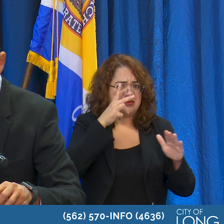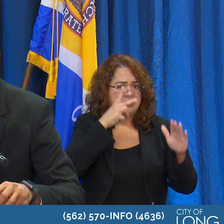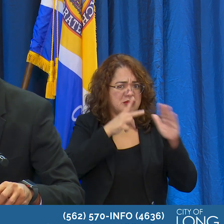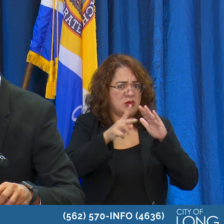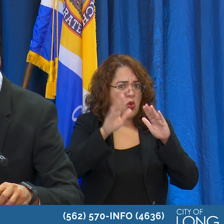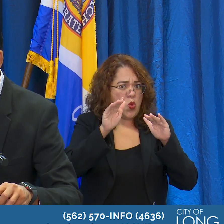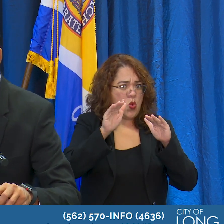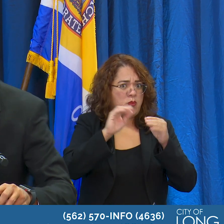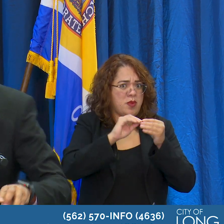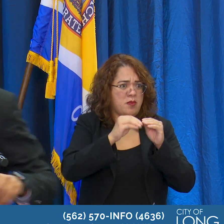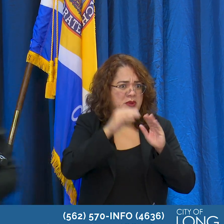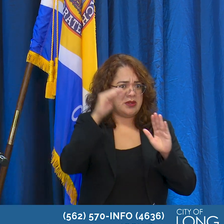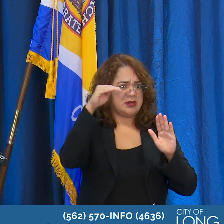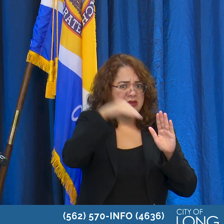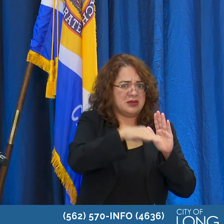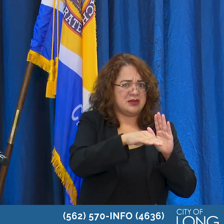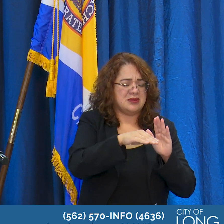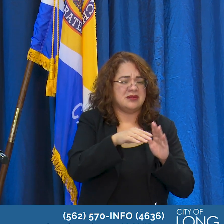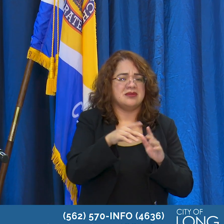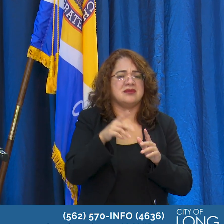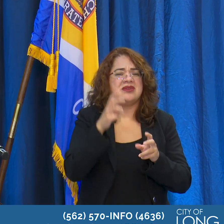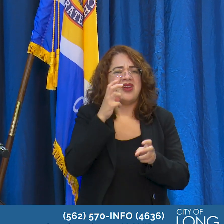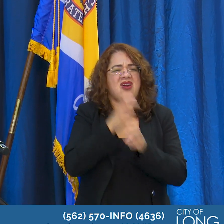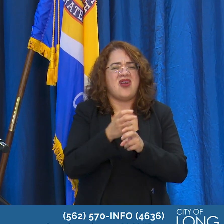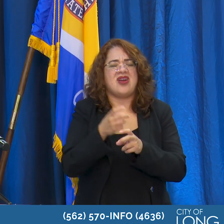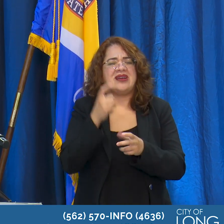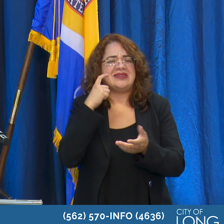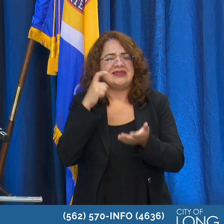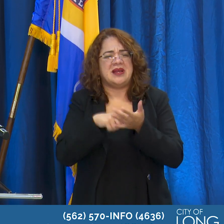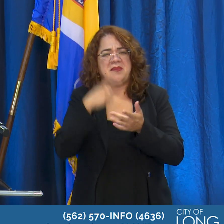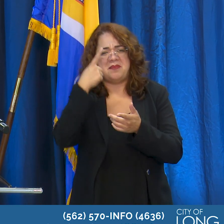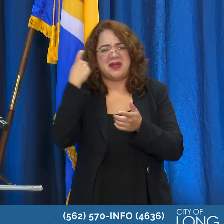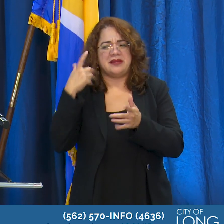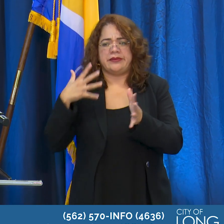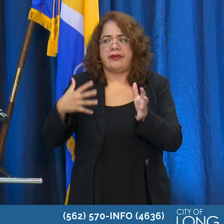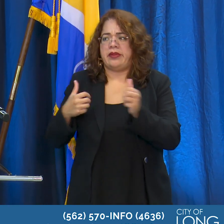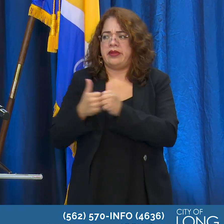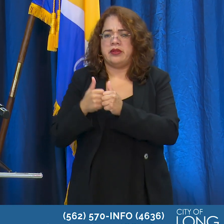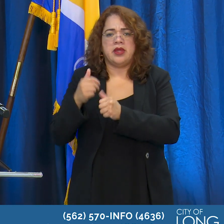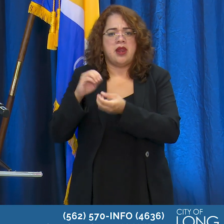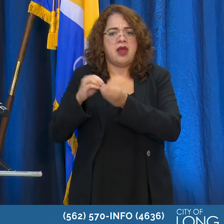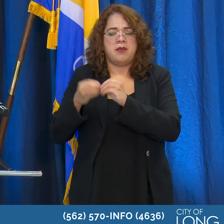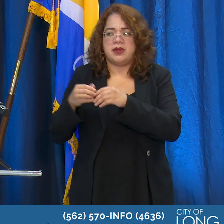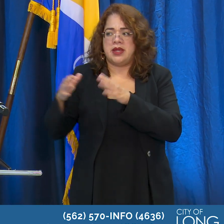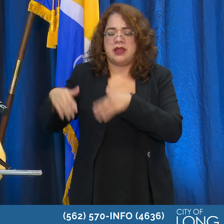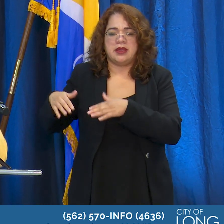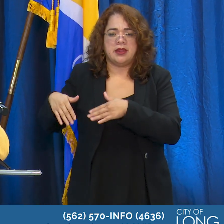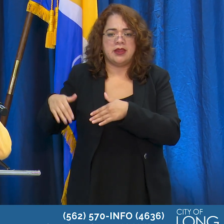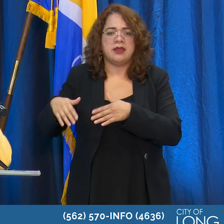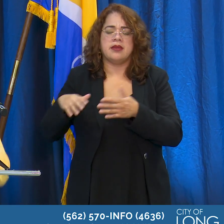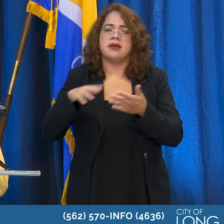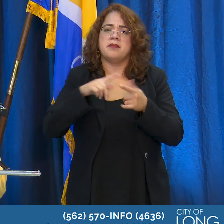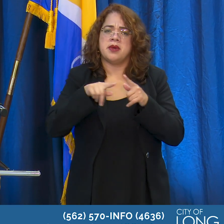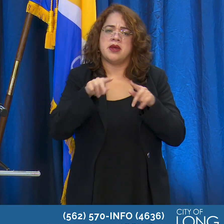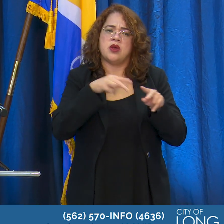you know with the under reporting it's really hard to tell but hospitalization. We do know that hospitalizations is an indicator of